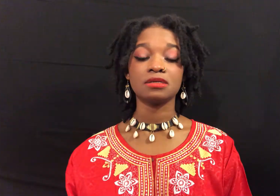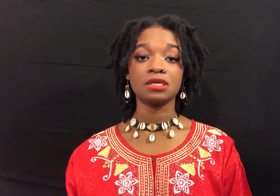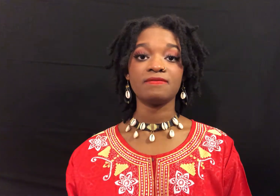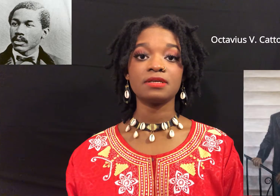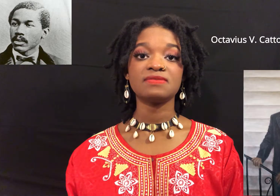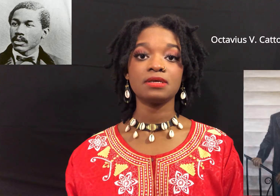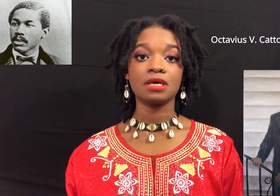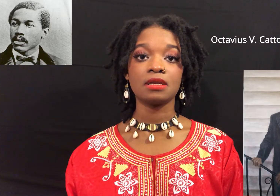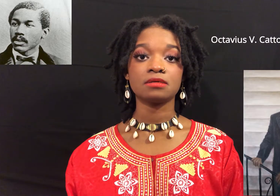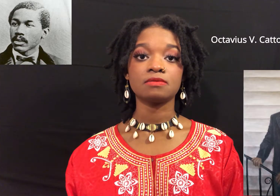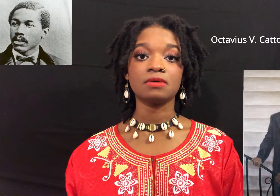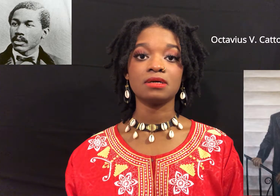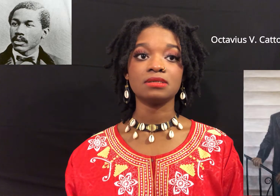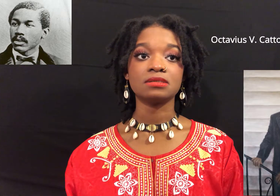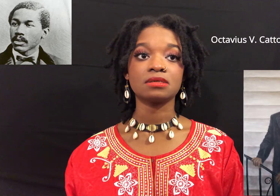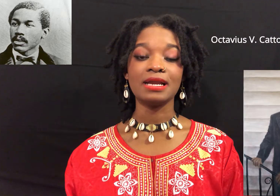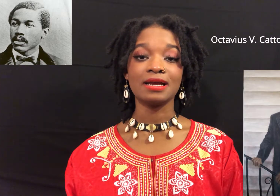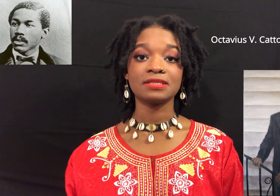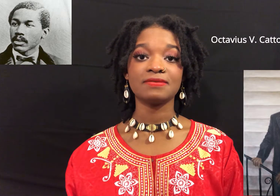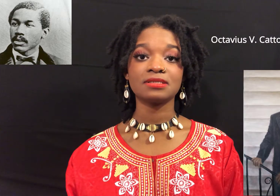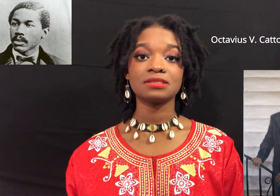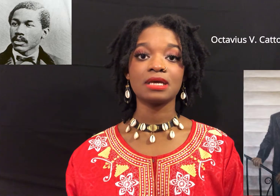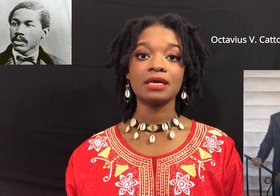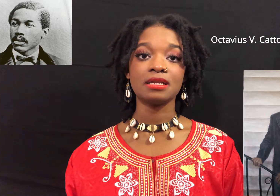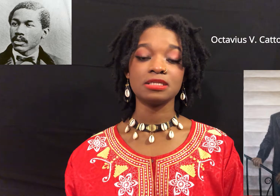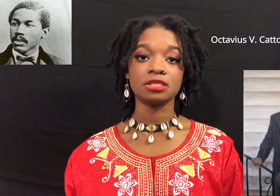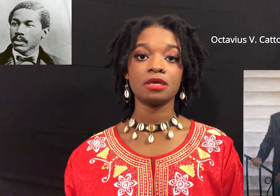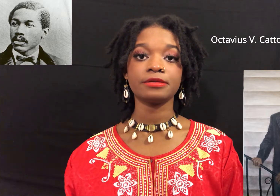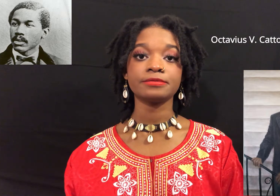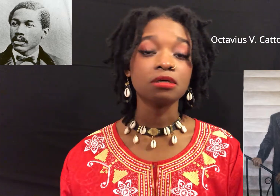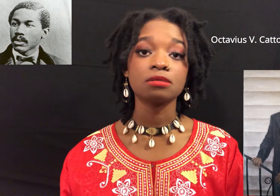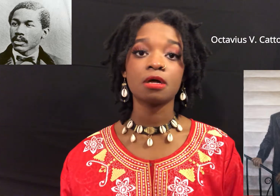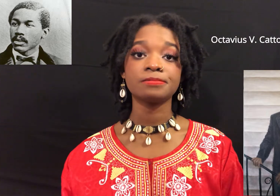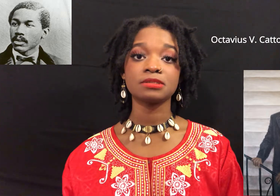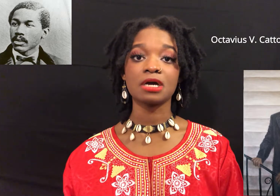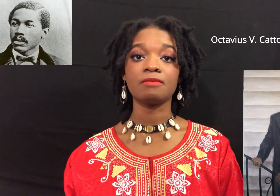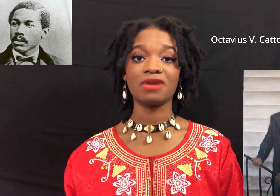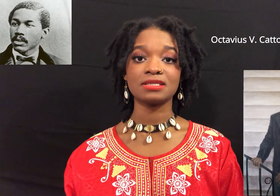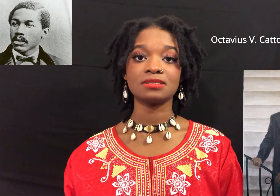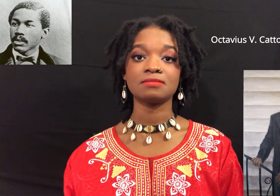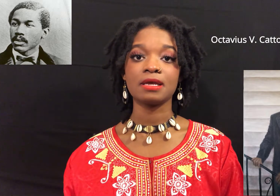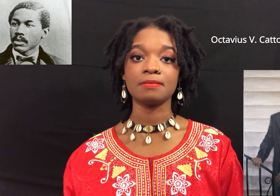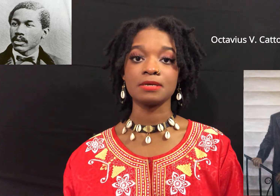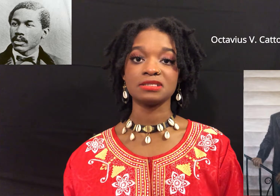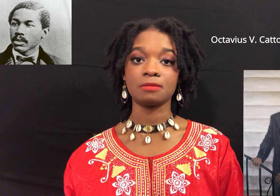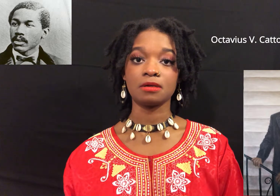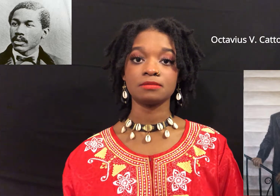Octavius V. Catto was an activist and educator. He also helped stop racism in baseball.